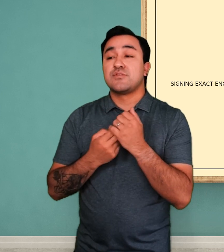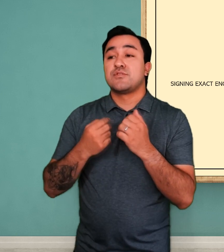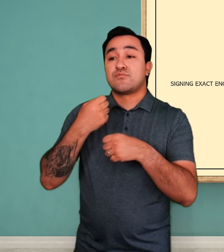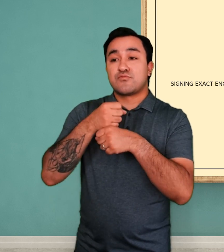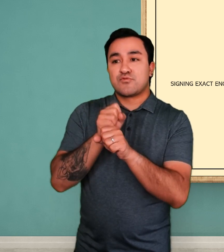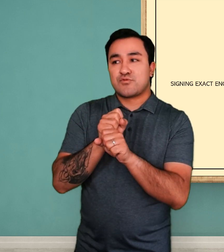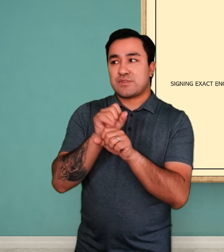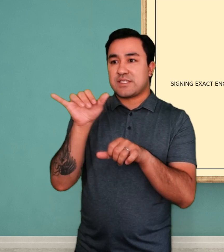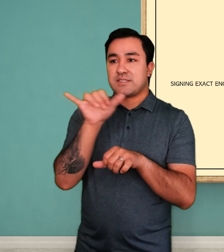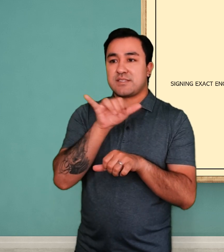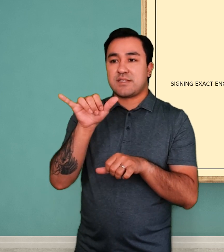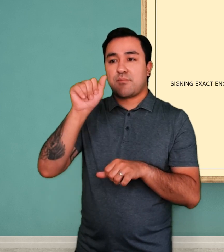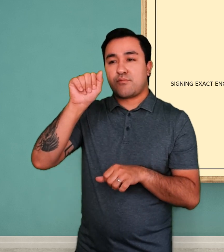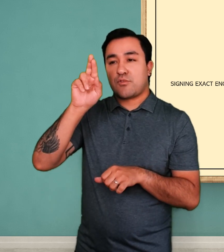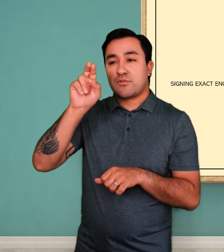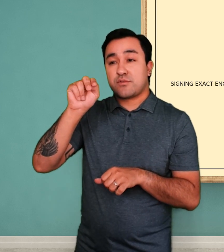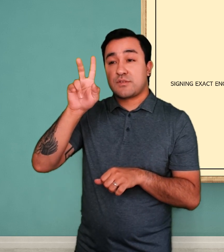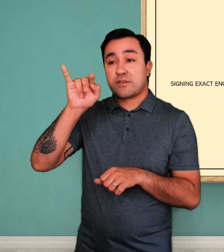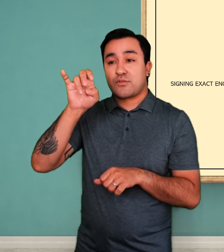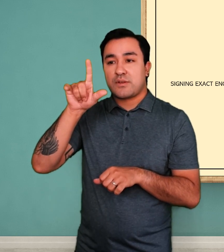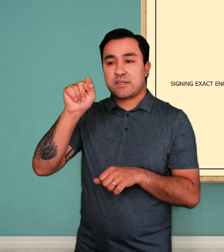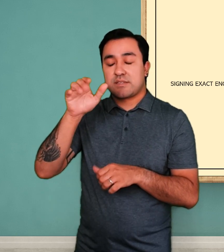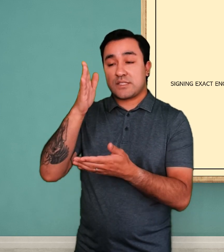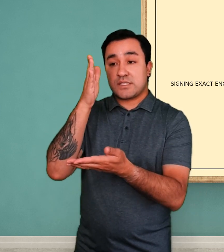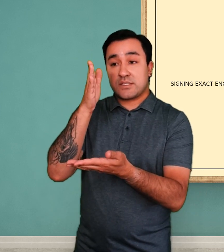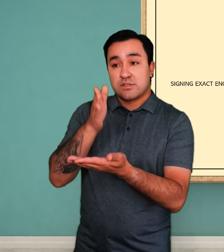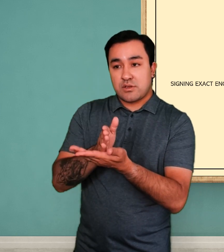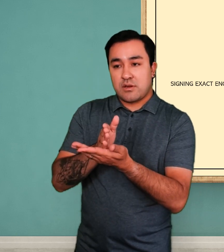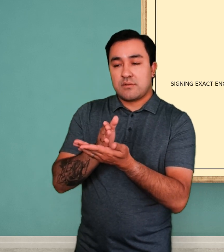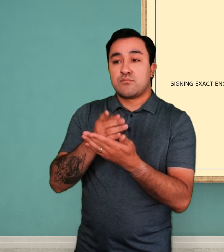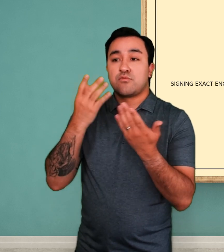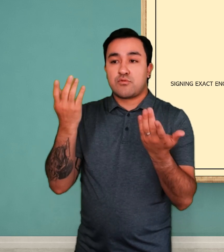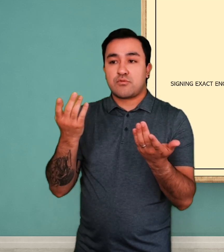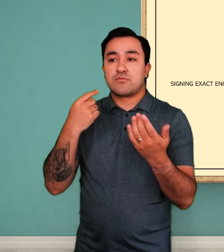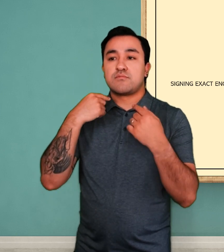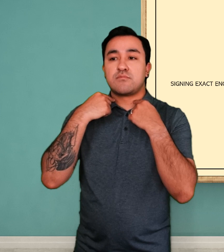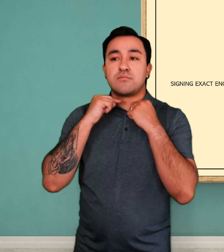manner of articulation, stop, or sounds that require the speaker to obstruct the airstream.